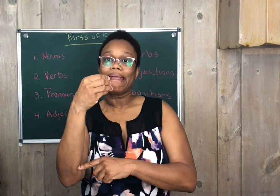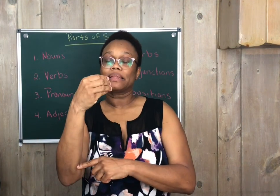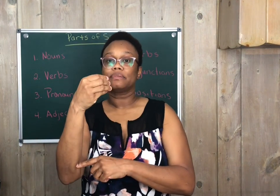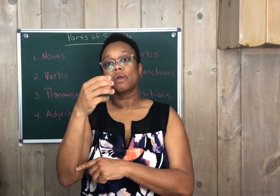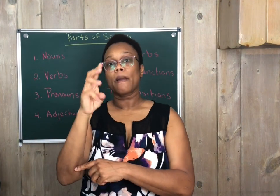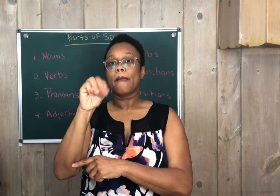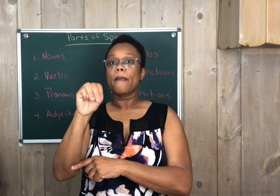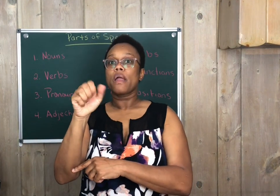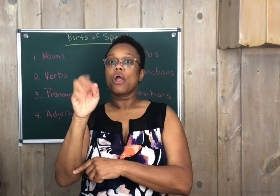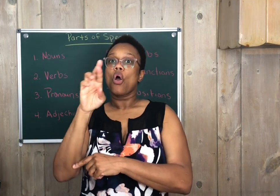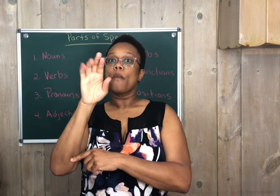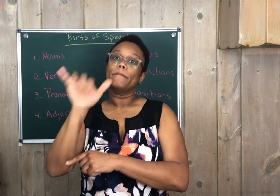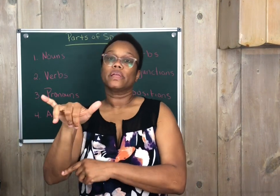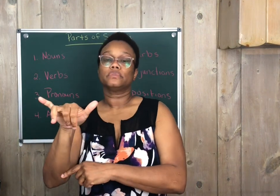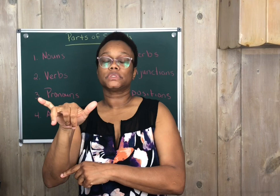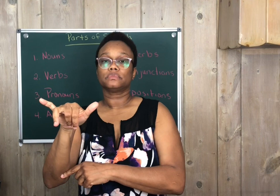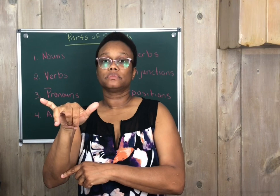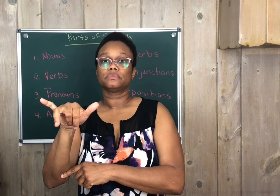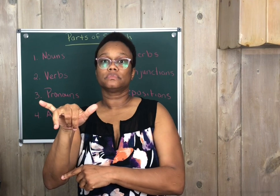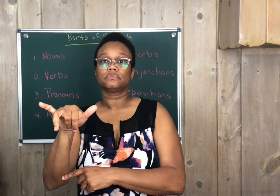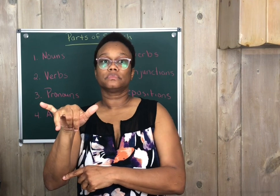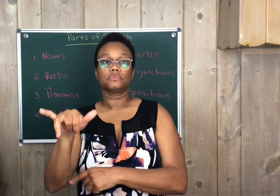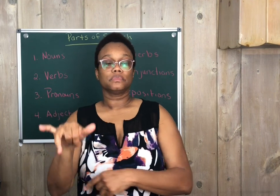John and Mary and